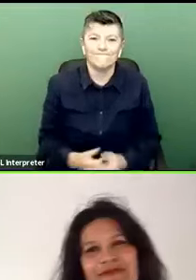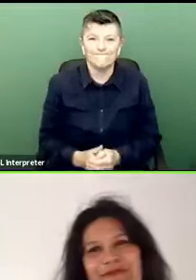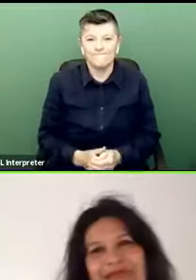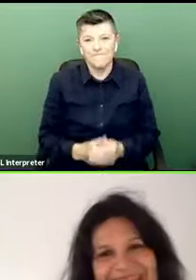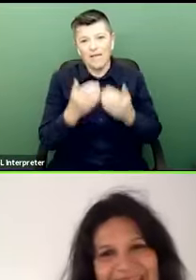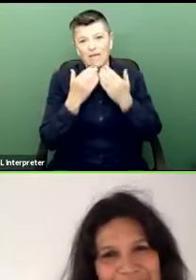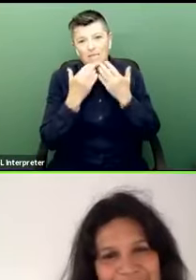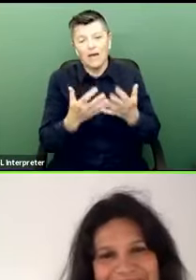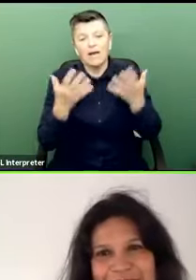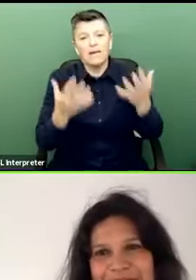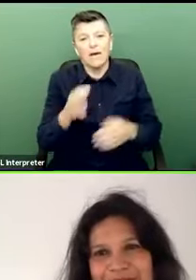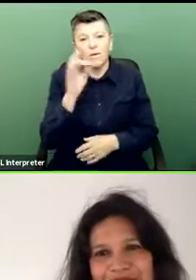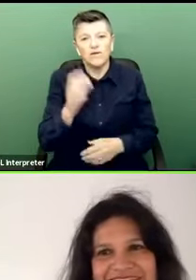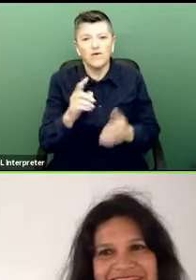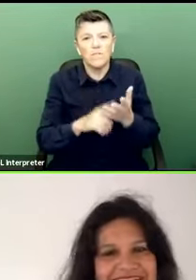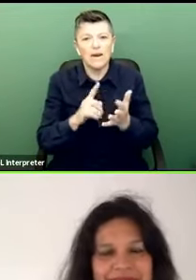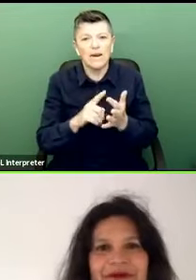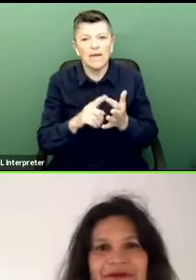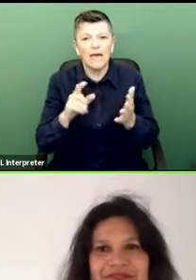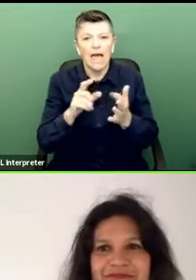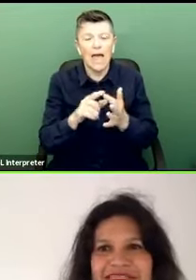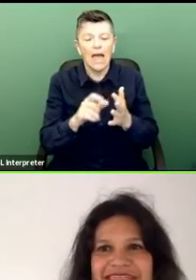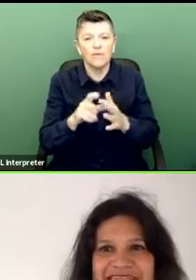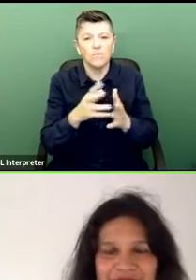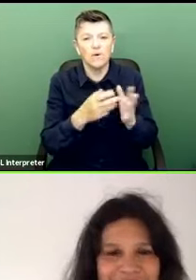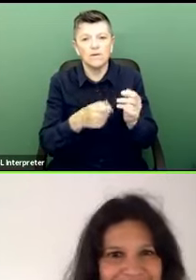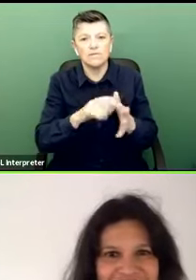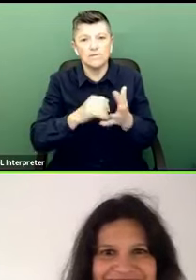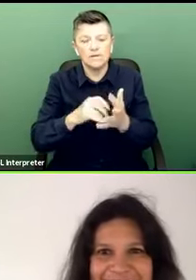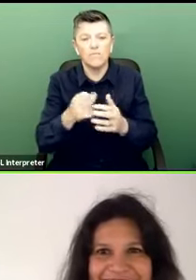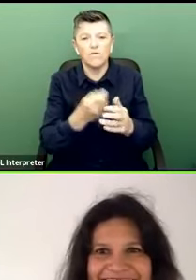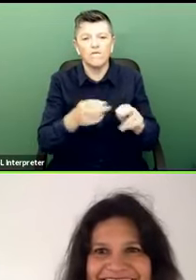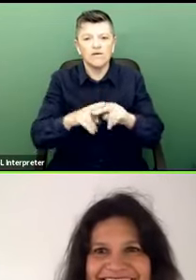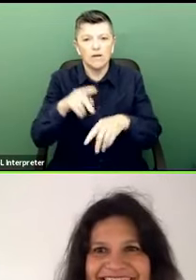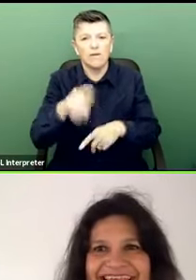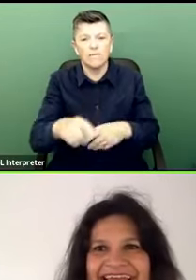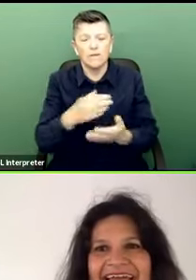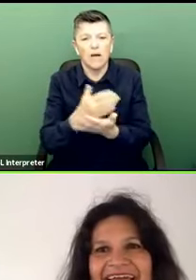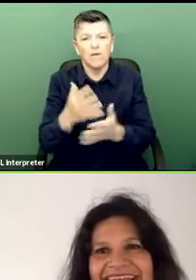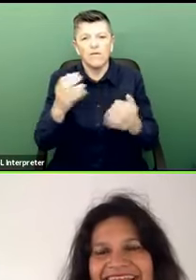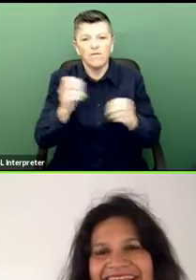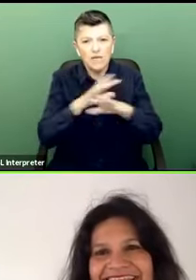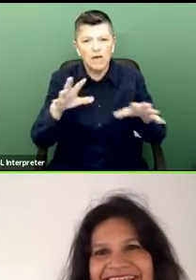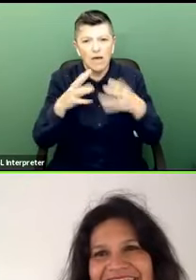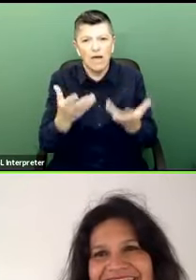de nouns and it sounded fantastic the most